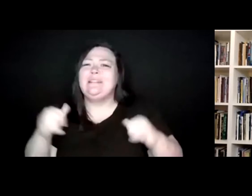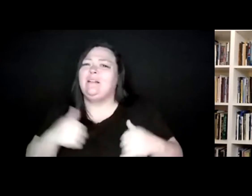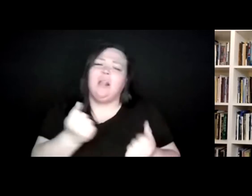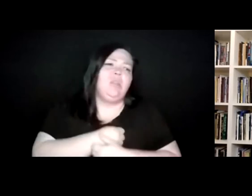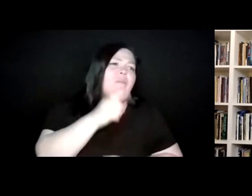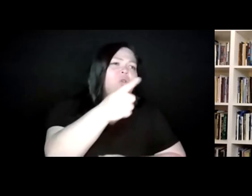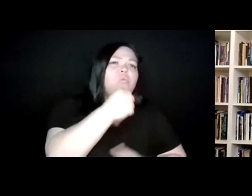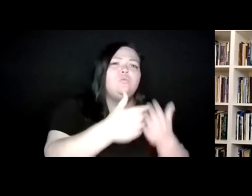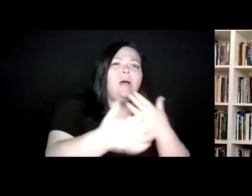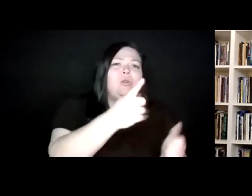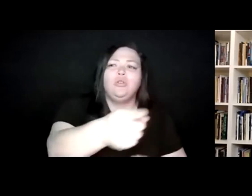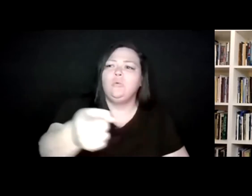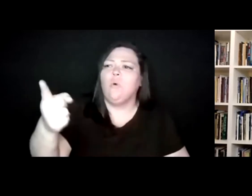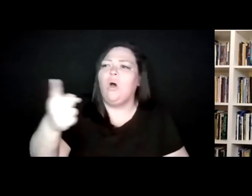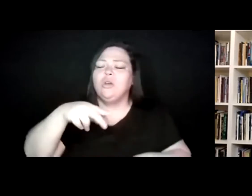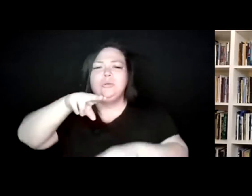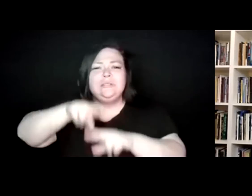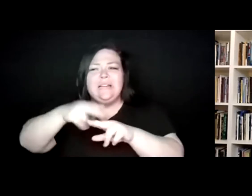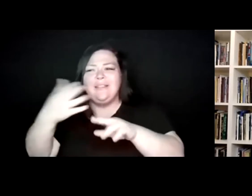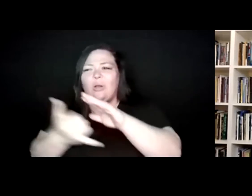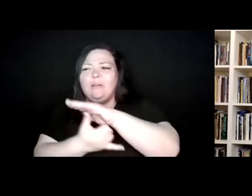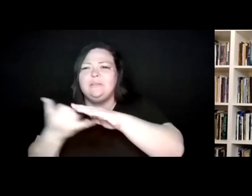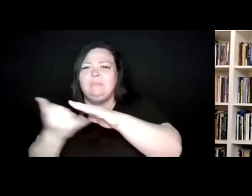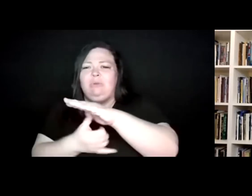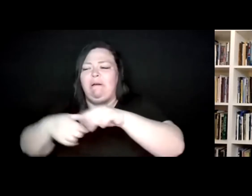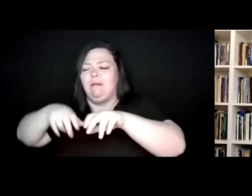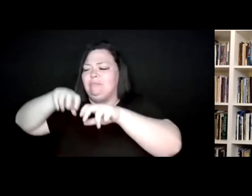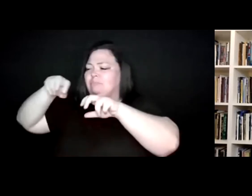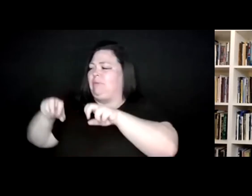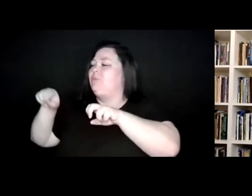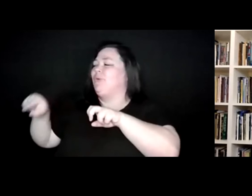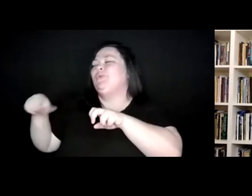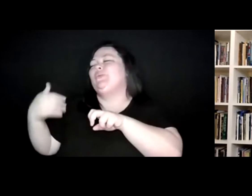you are sitting on the subway beside me,/ or setting off the bells that sing to me/